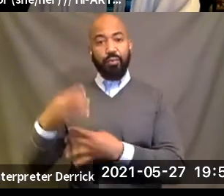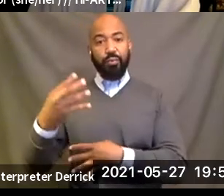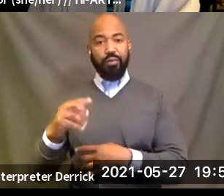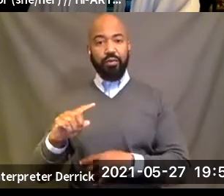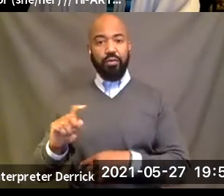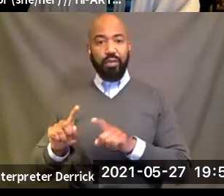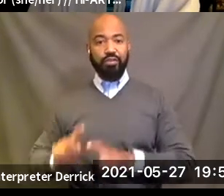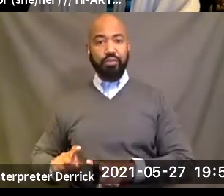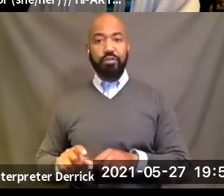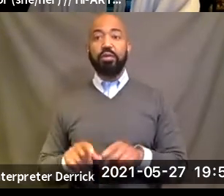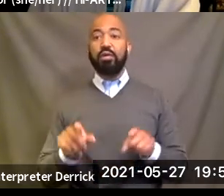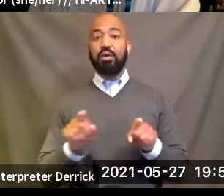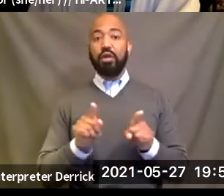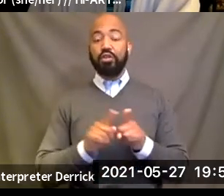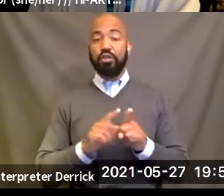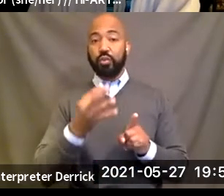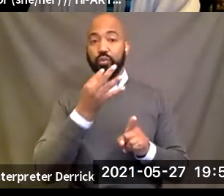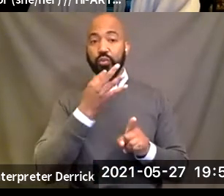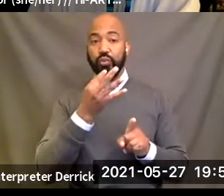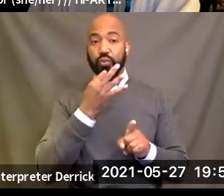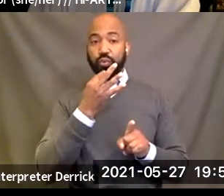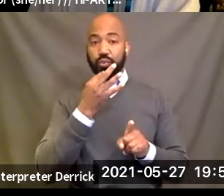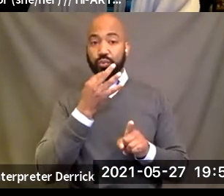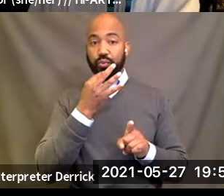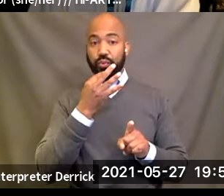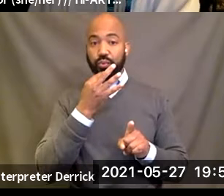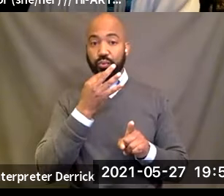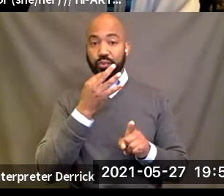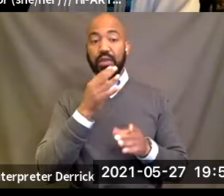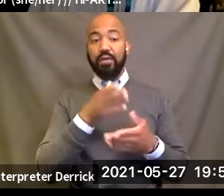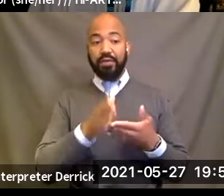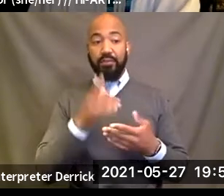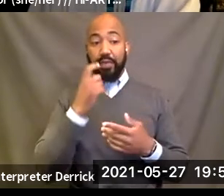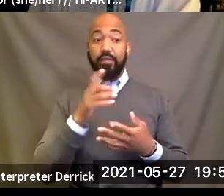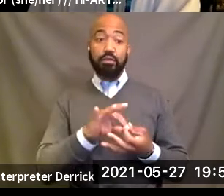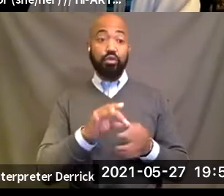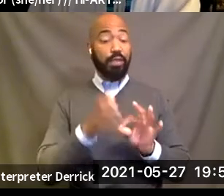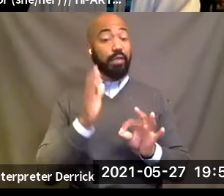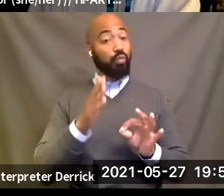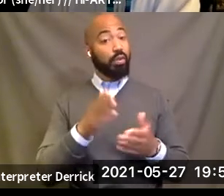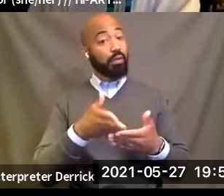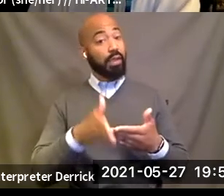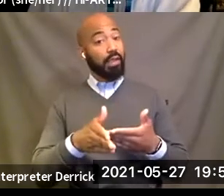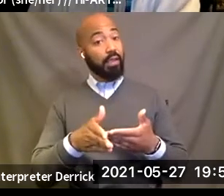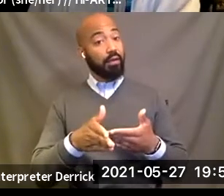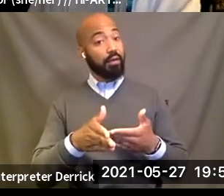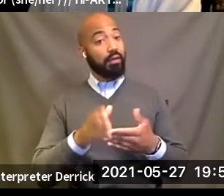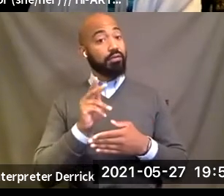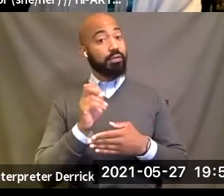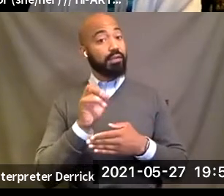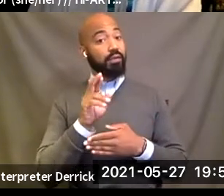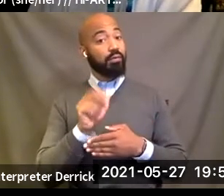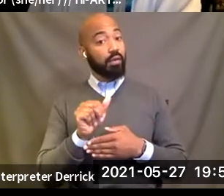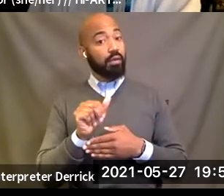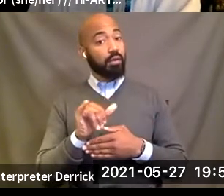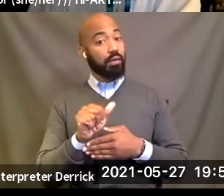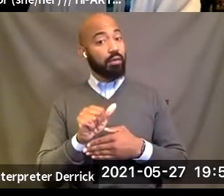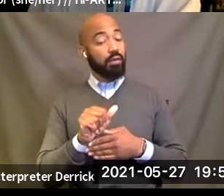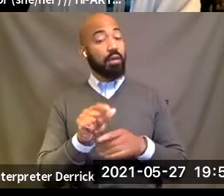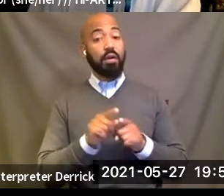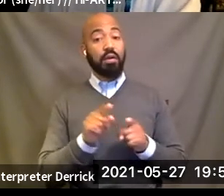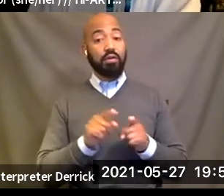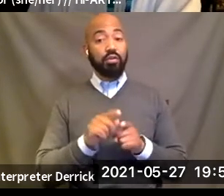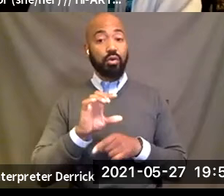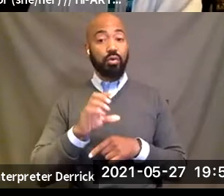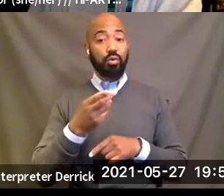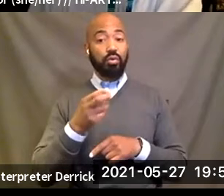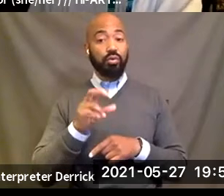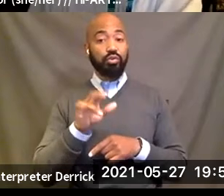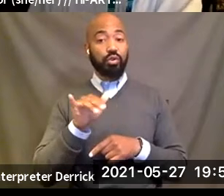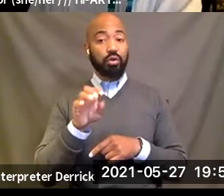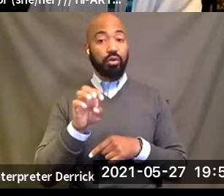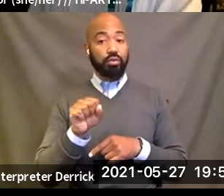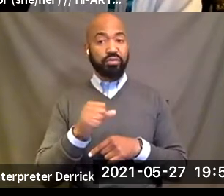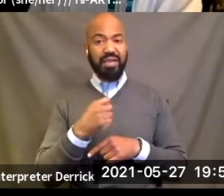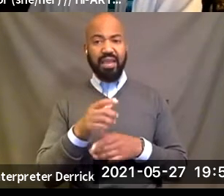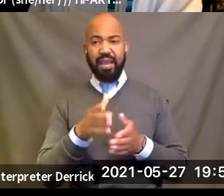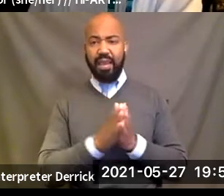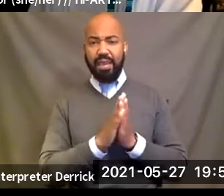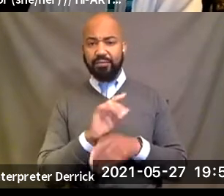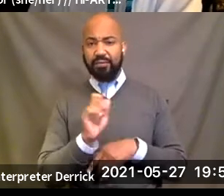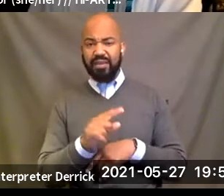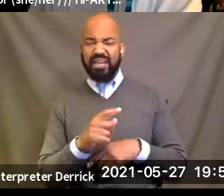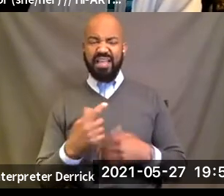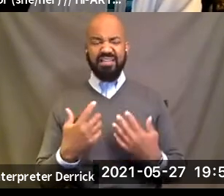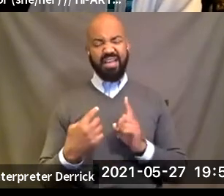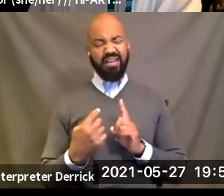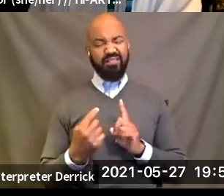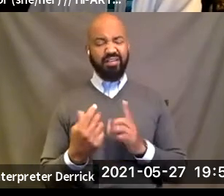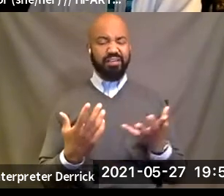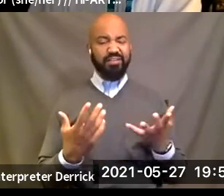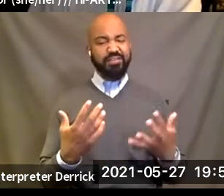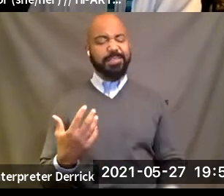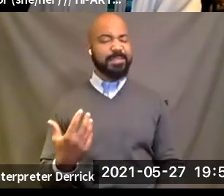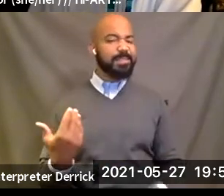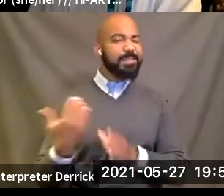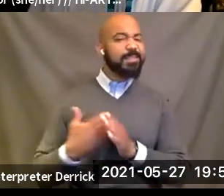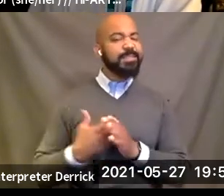Kirya Traber (she/her): A bit of a tease because I don't have the zenon one it so will you print more at some point, or is there a share system to meet up and connect with xena holders, which is, I have very time honored tradition, I wonder if you have thought about coordinating one of those and i'm.